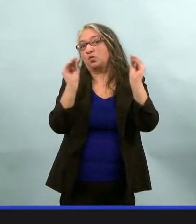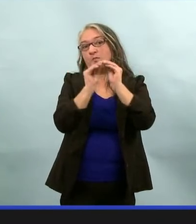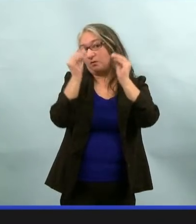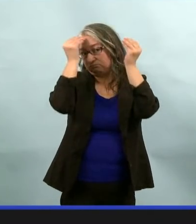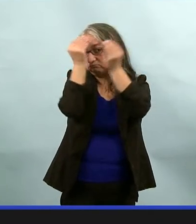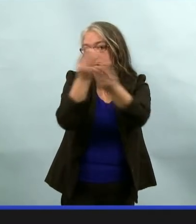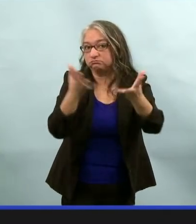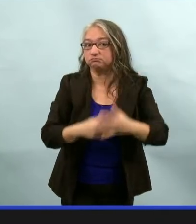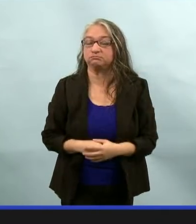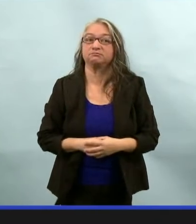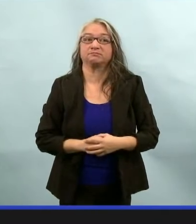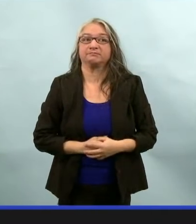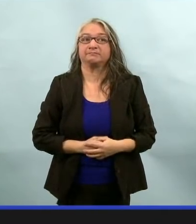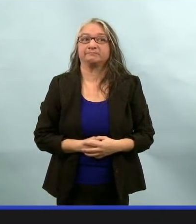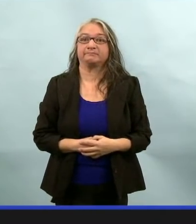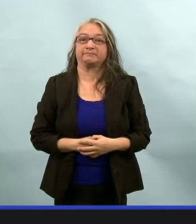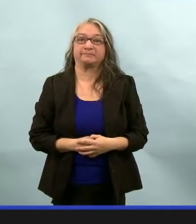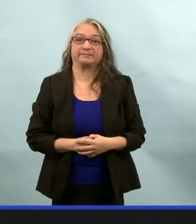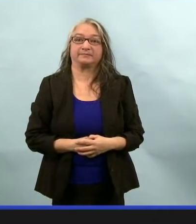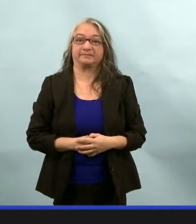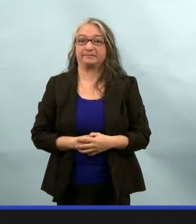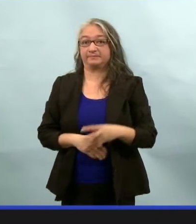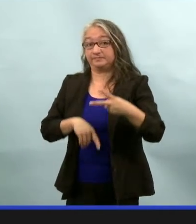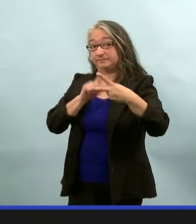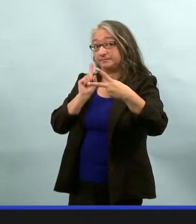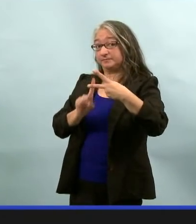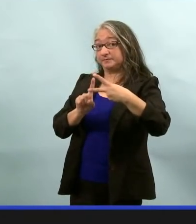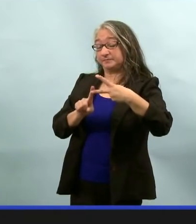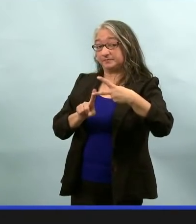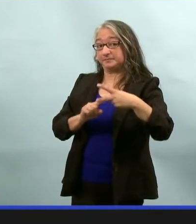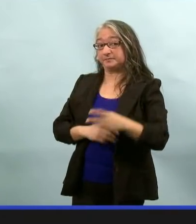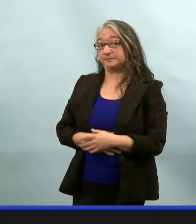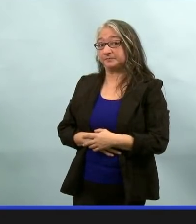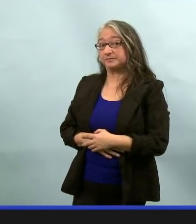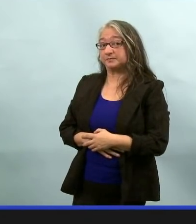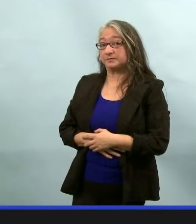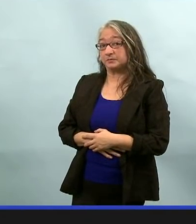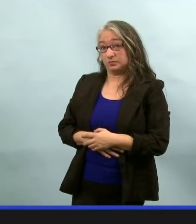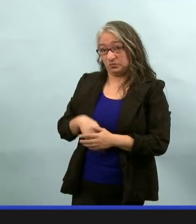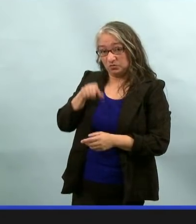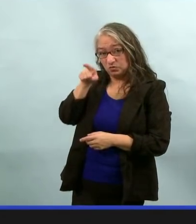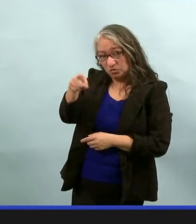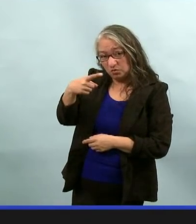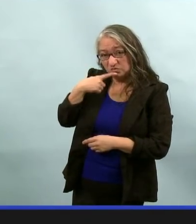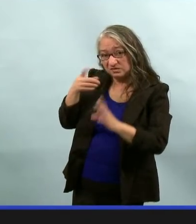and you've also said that no details on any future omicron cases are going to be released